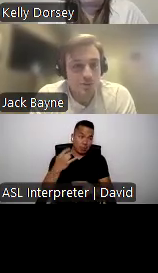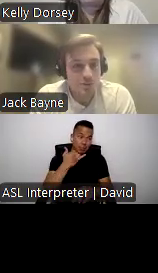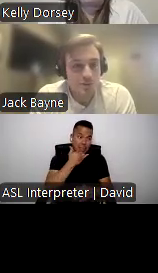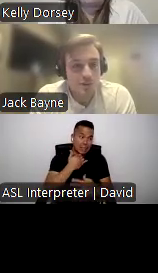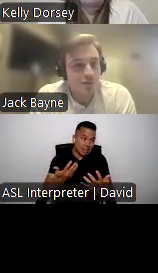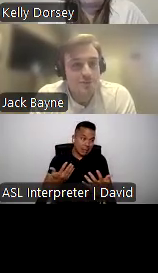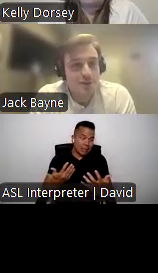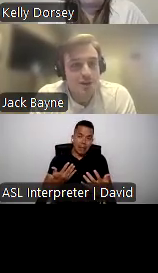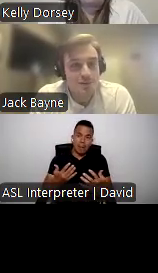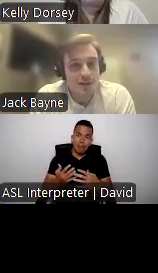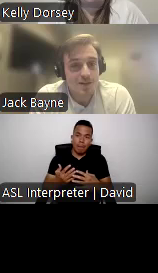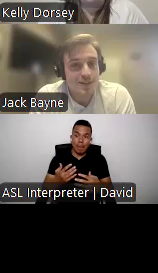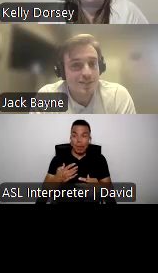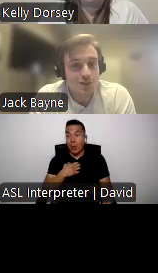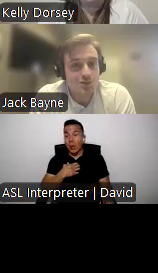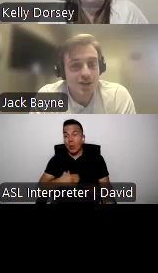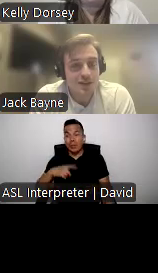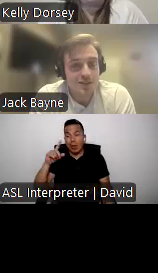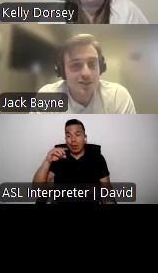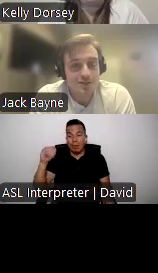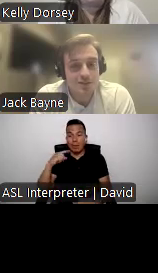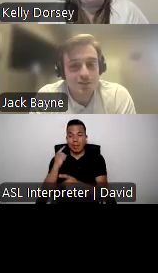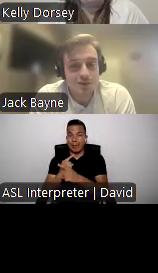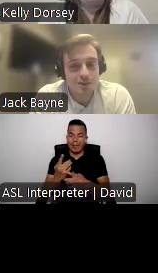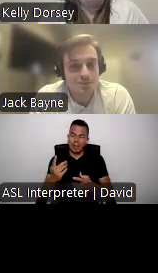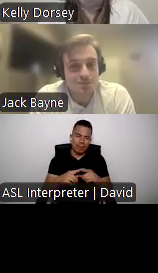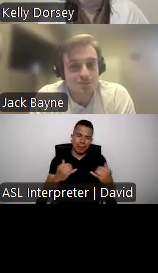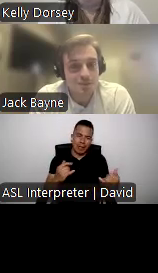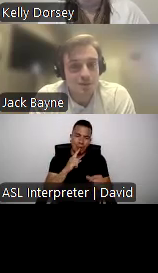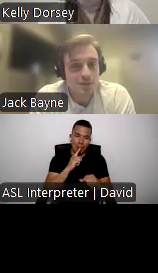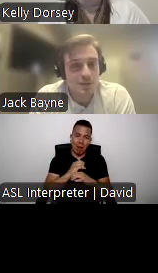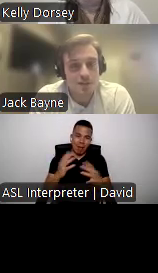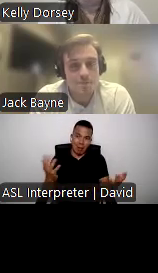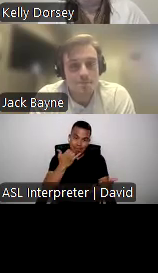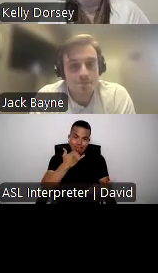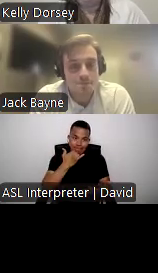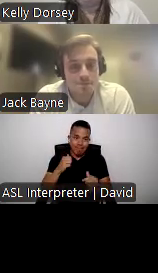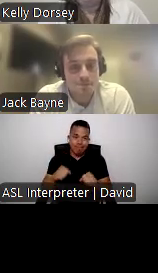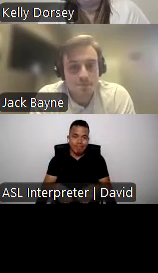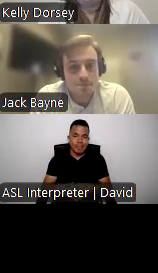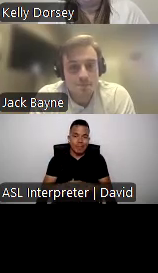we would love for it to be 100% correct, it's just the reality of the situation. Next slide.